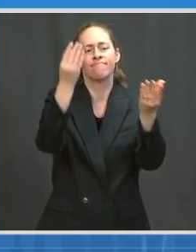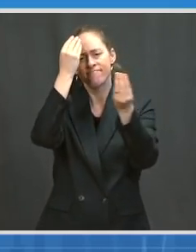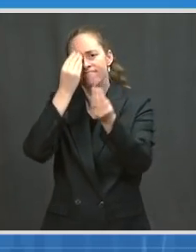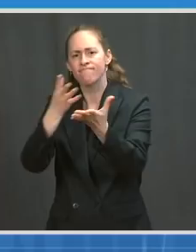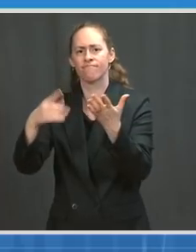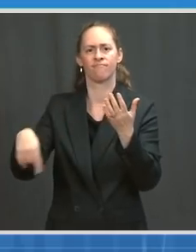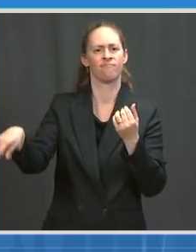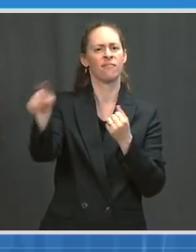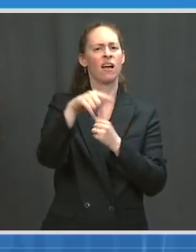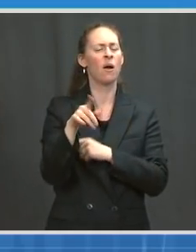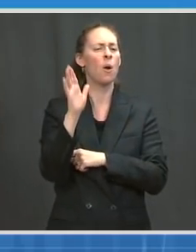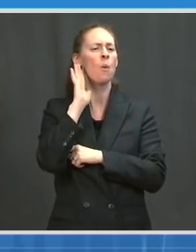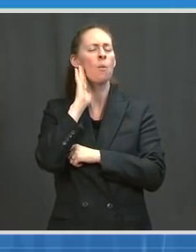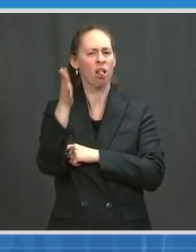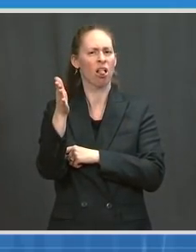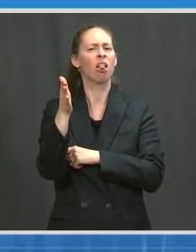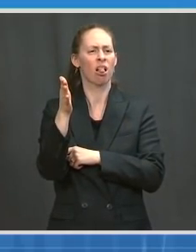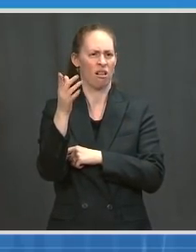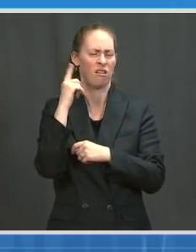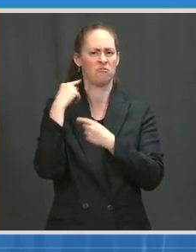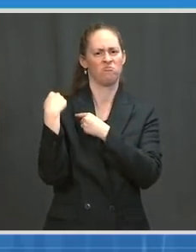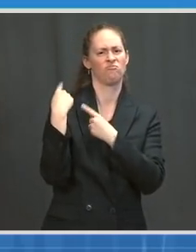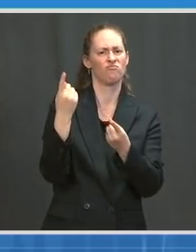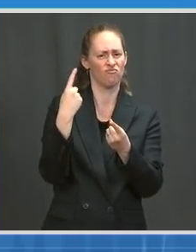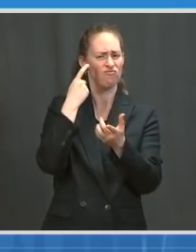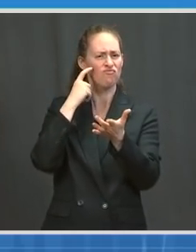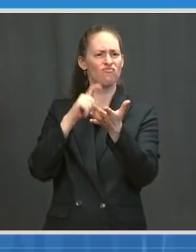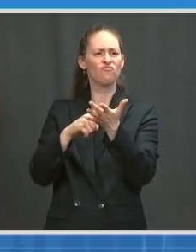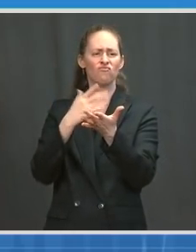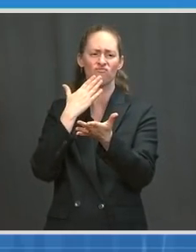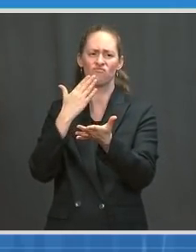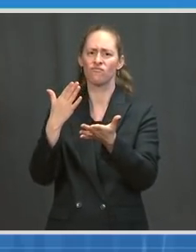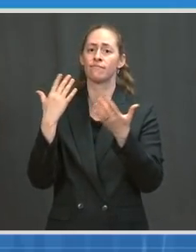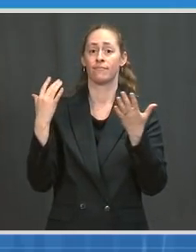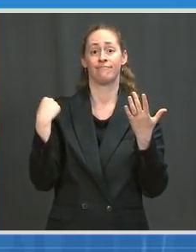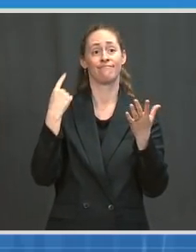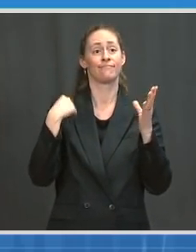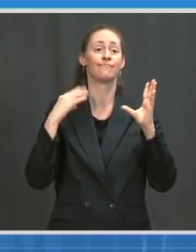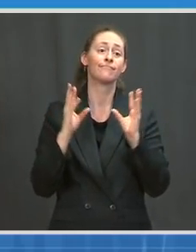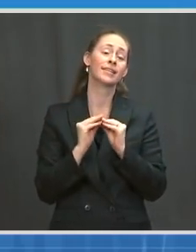and they've been involved in many of our calls and many of our conversations. It's really part of our effort, though,